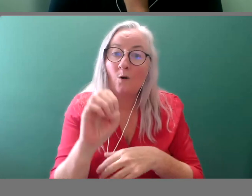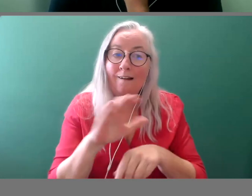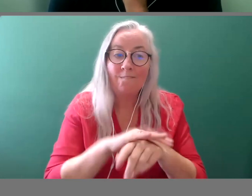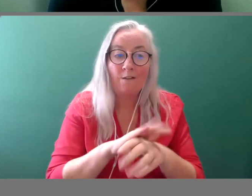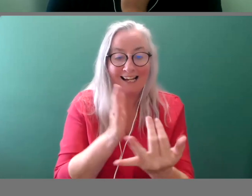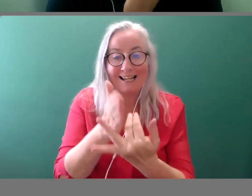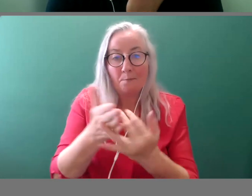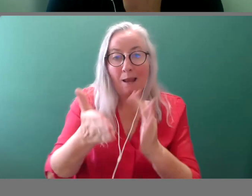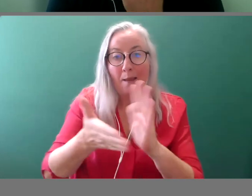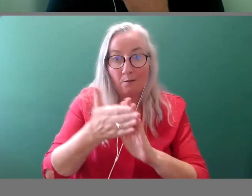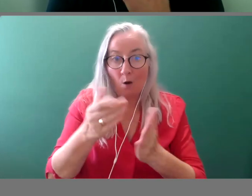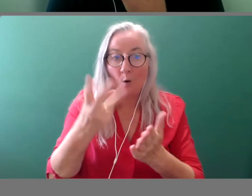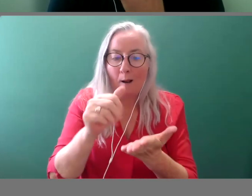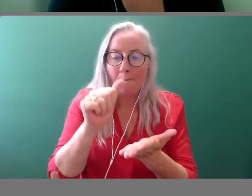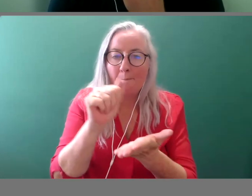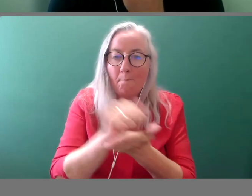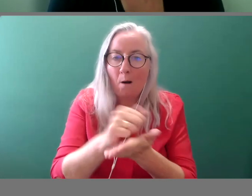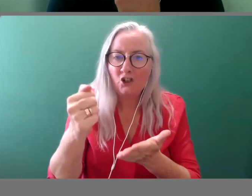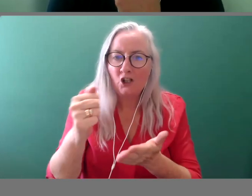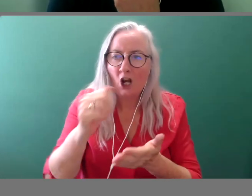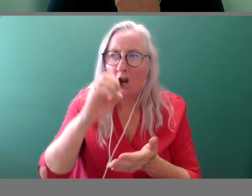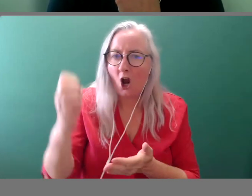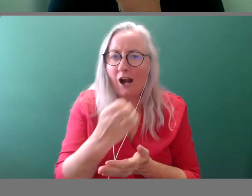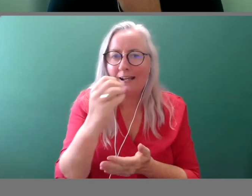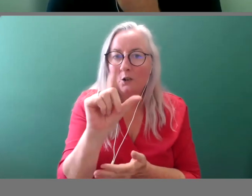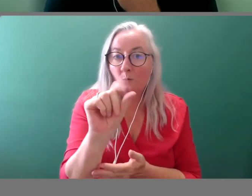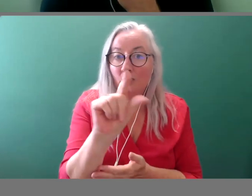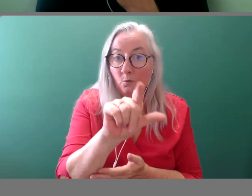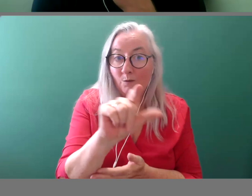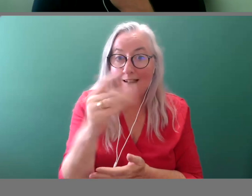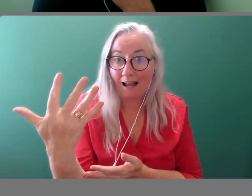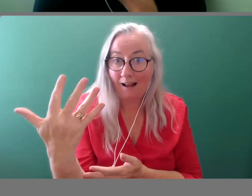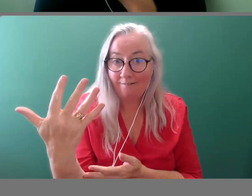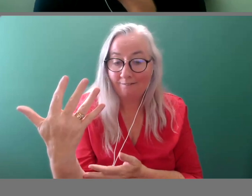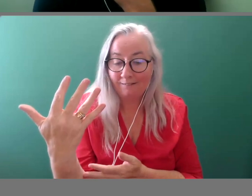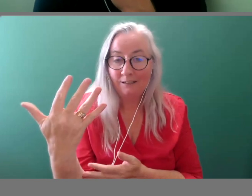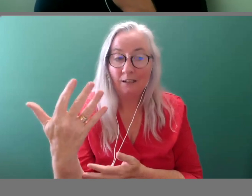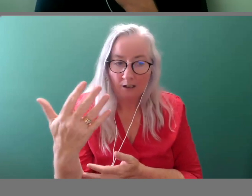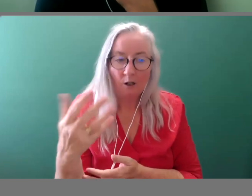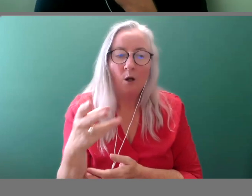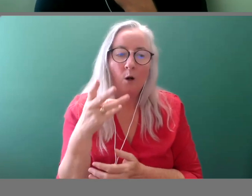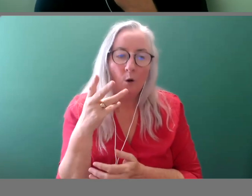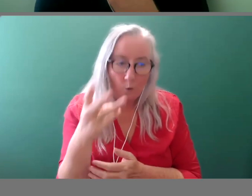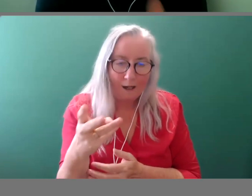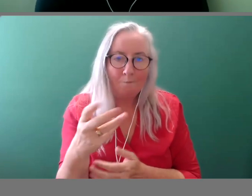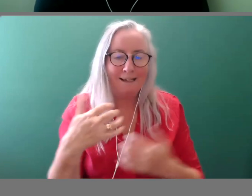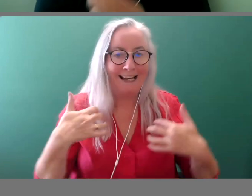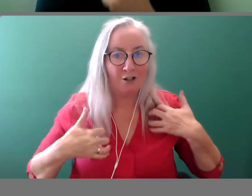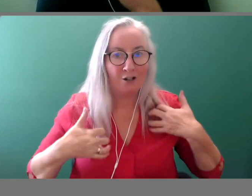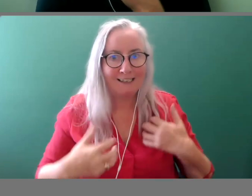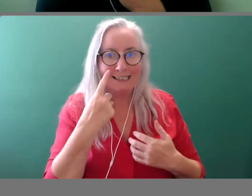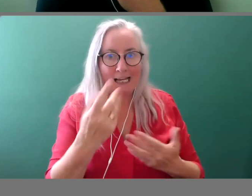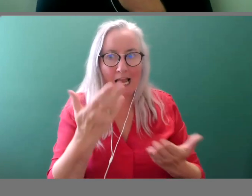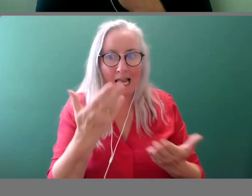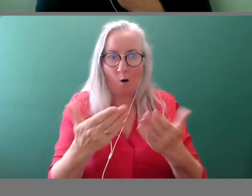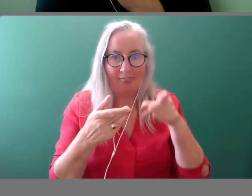be published in early 2025. So it will be really interesting to see how it impacts in